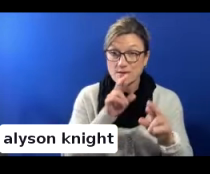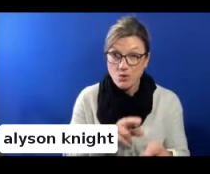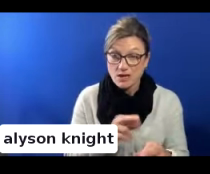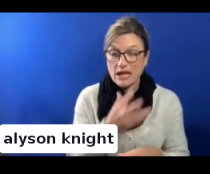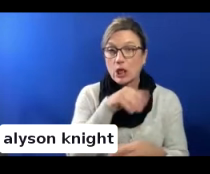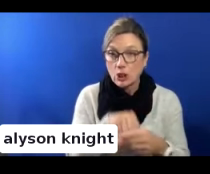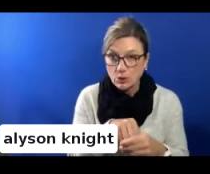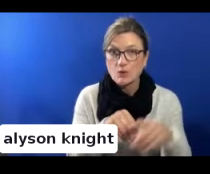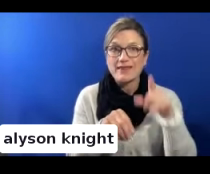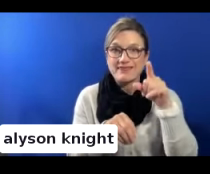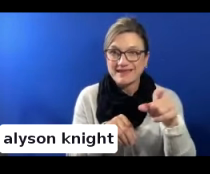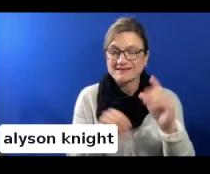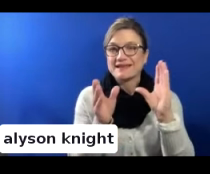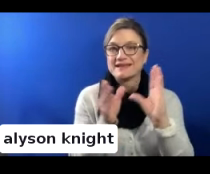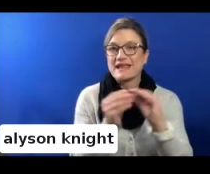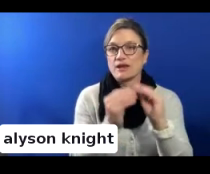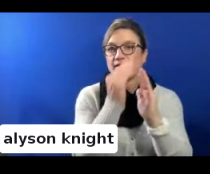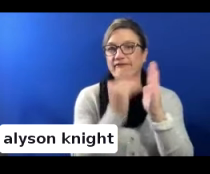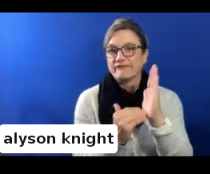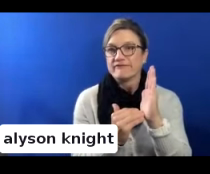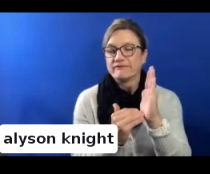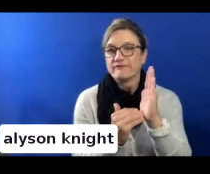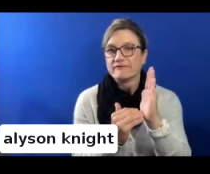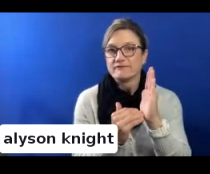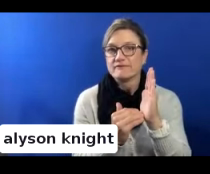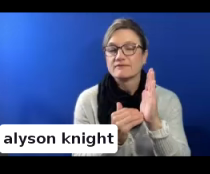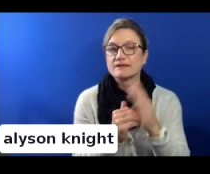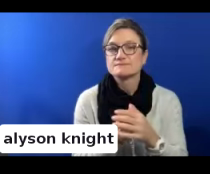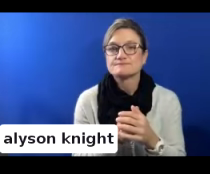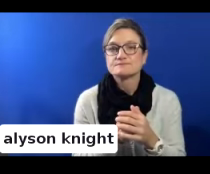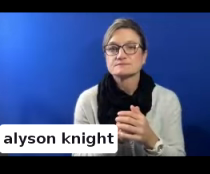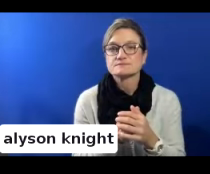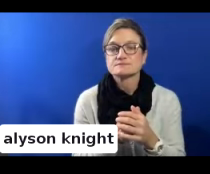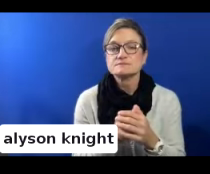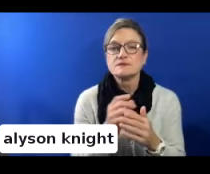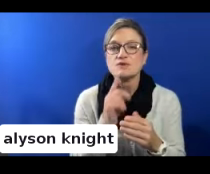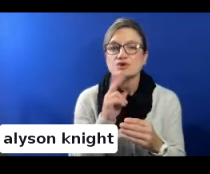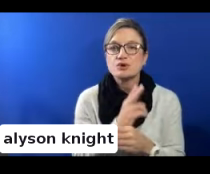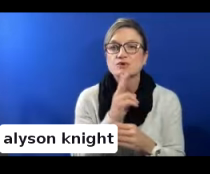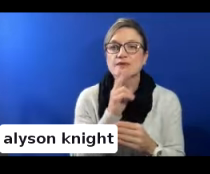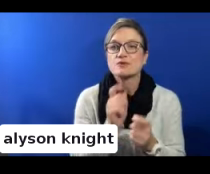narrative under the project changes and use the revised budget expense